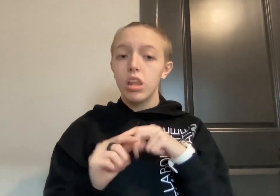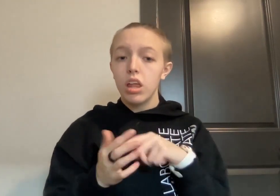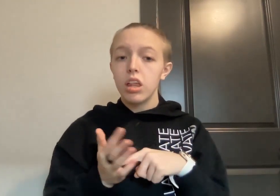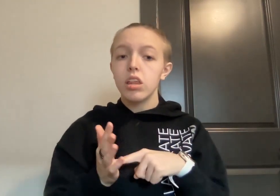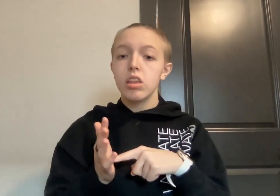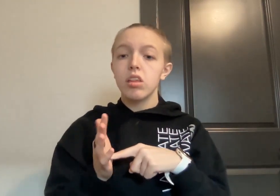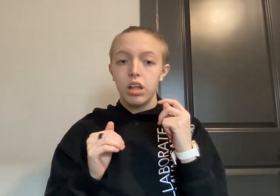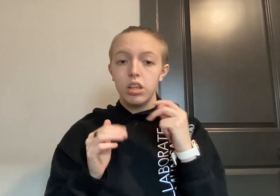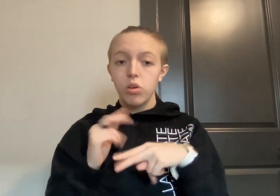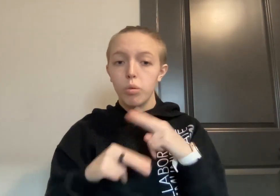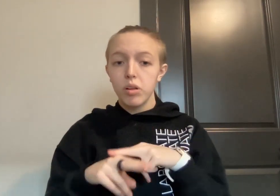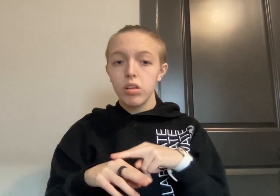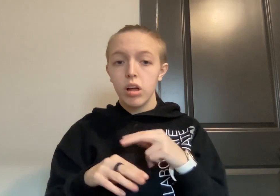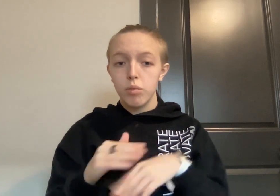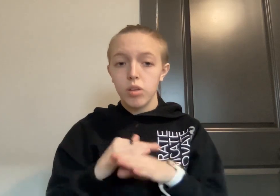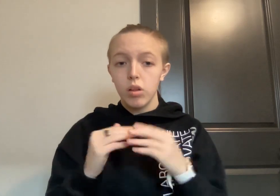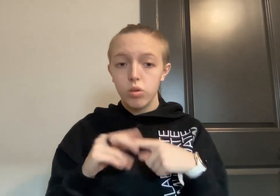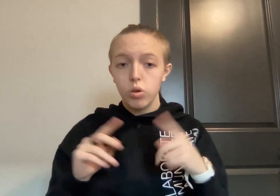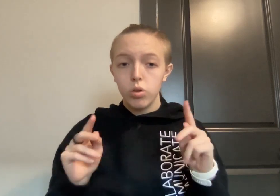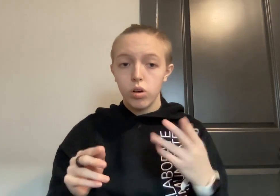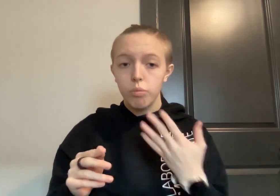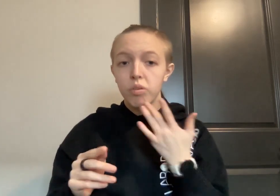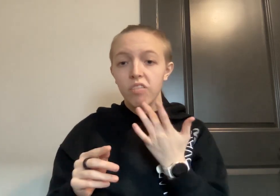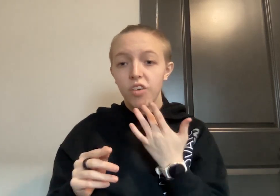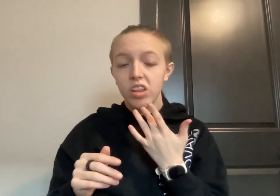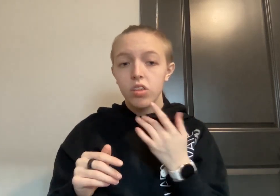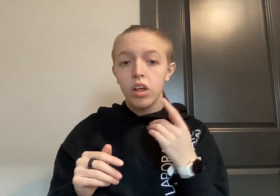This normally comes down to preference,